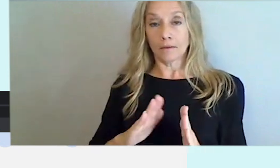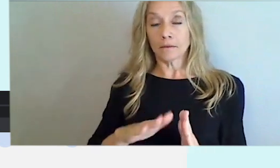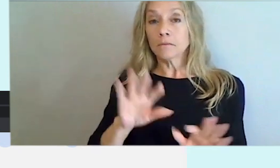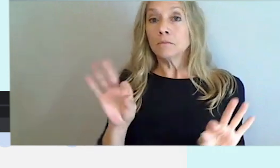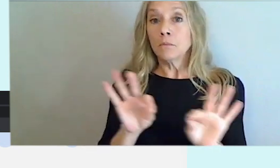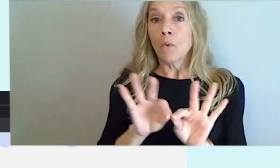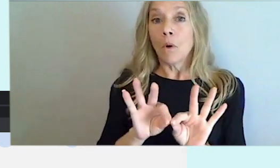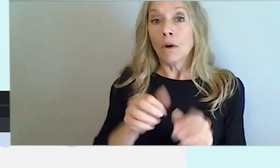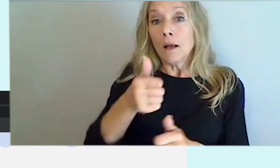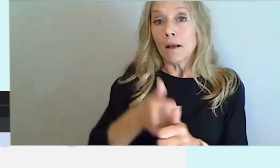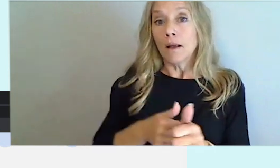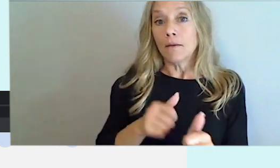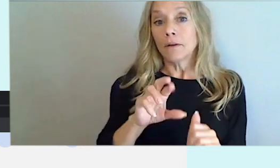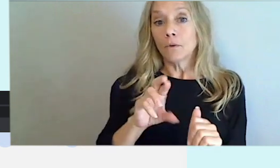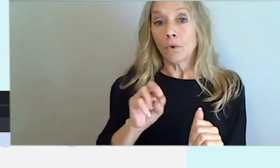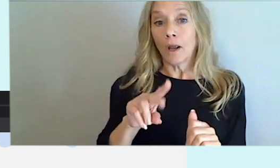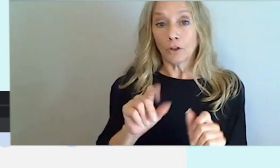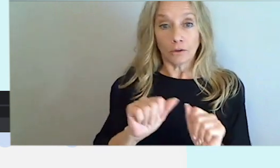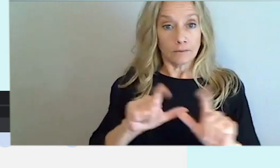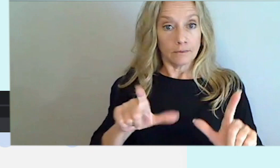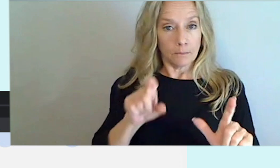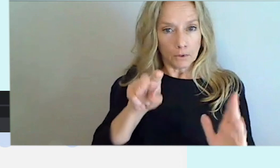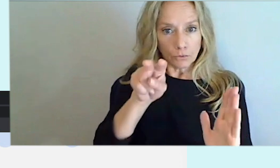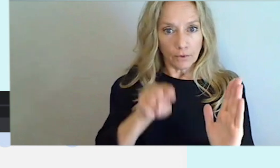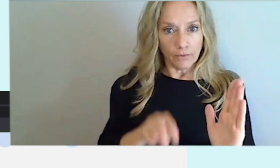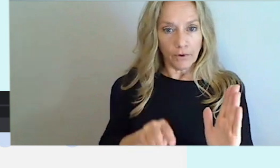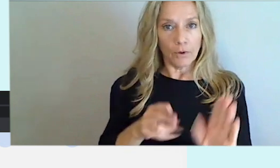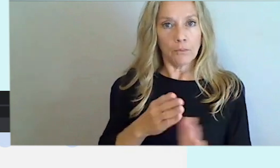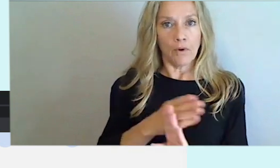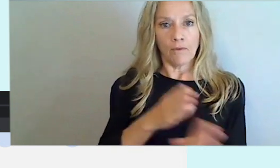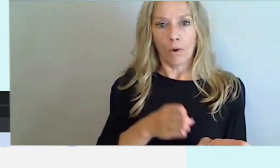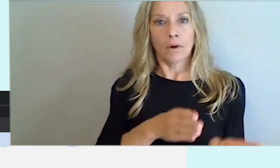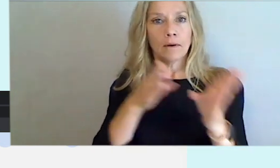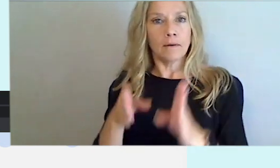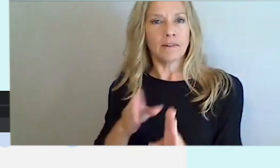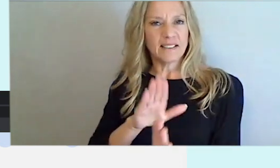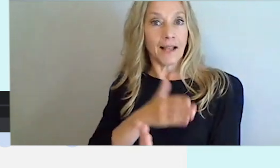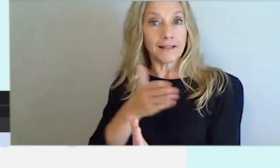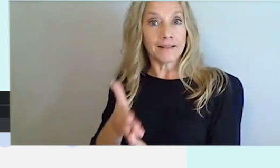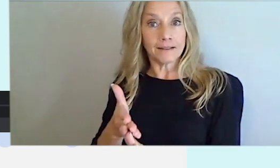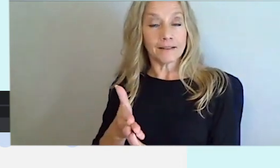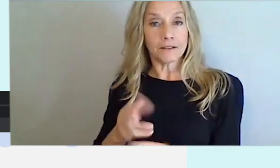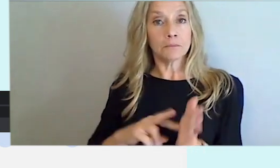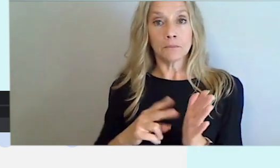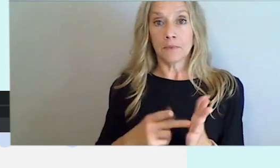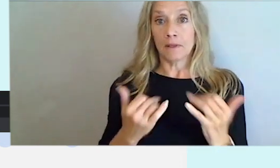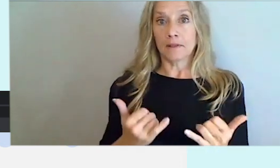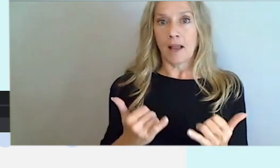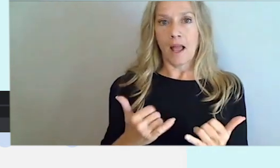must be reviewed before moving forward. Let's review Ethan's employment information.